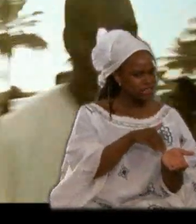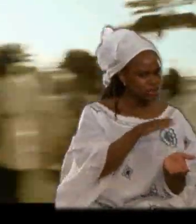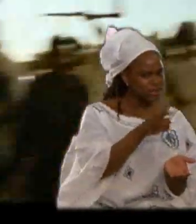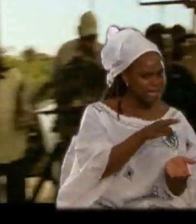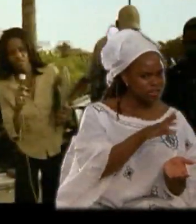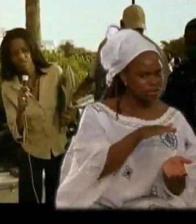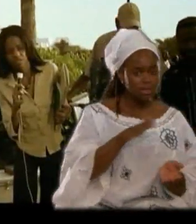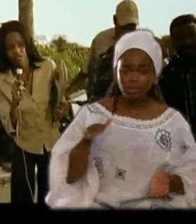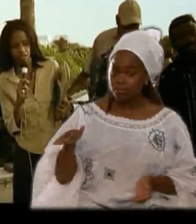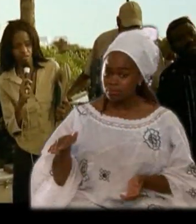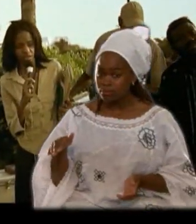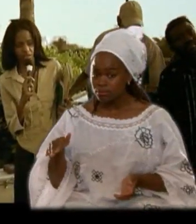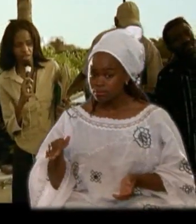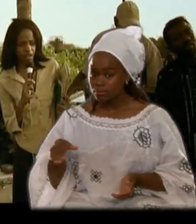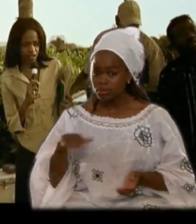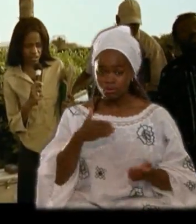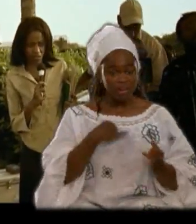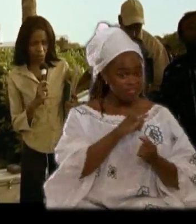Doctor, do you have a final comment?